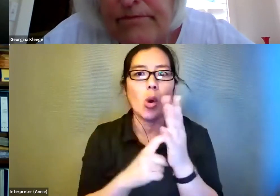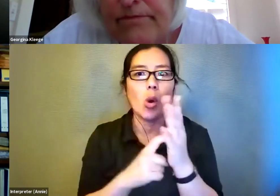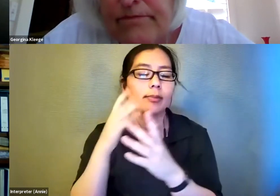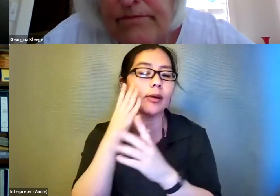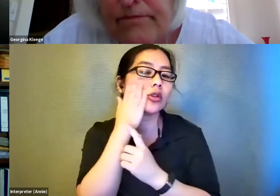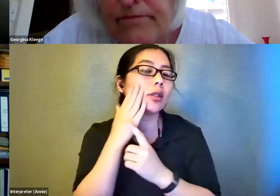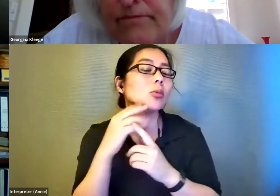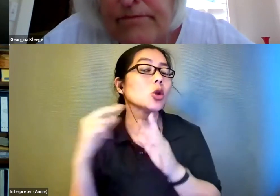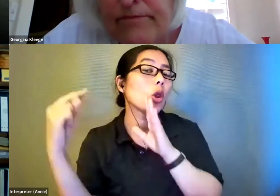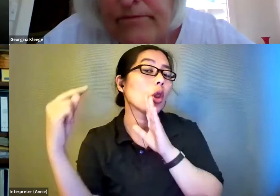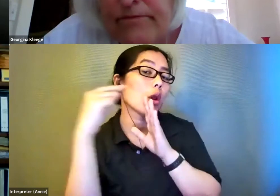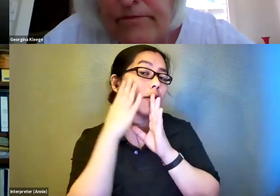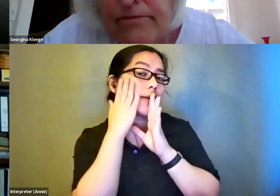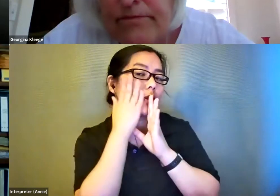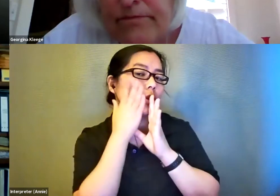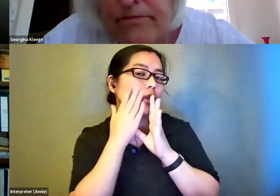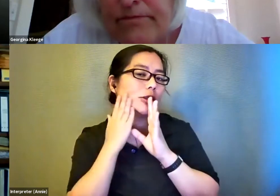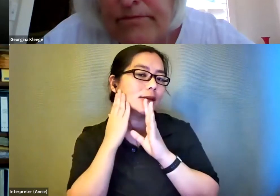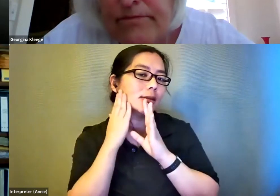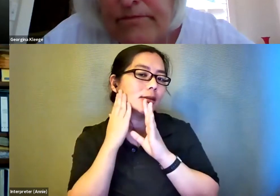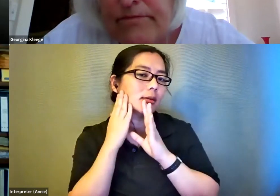cheek, I don't think you generally feel the